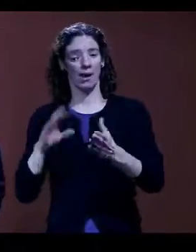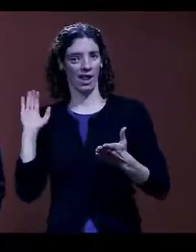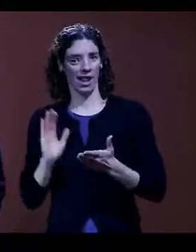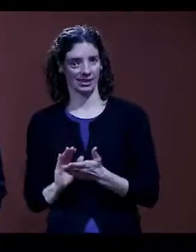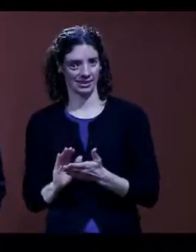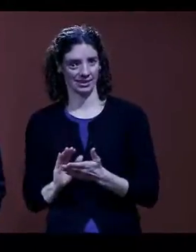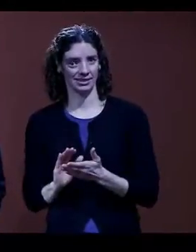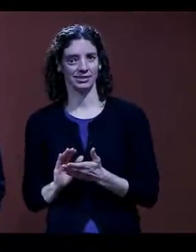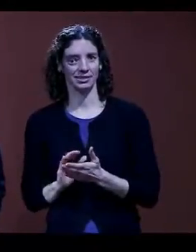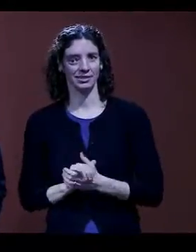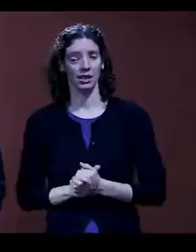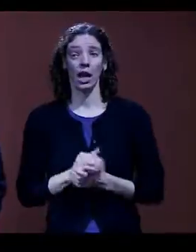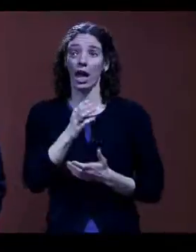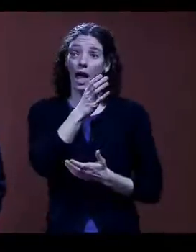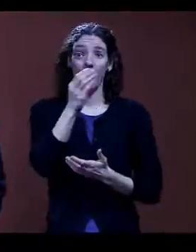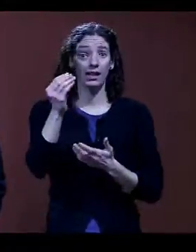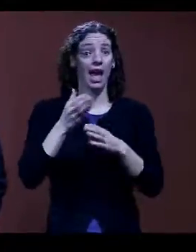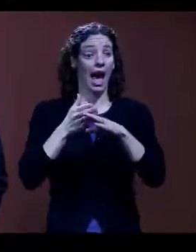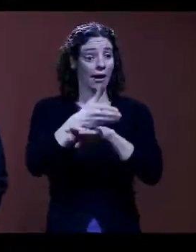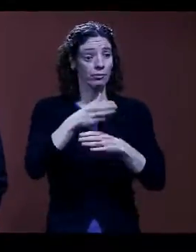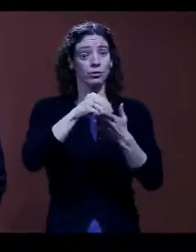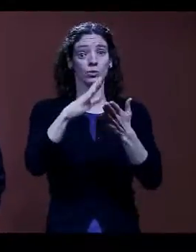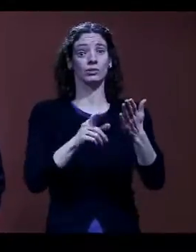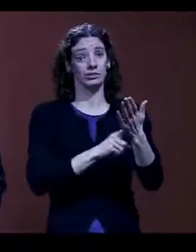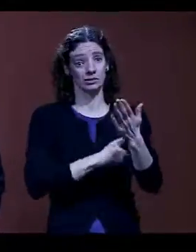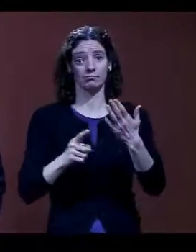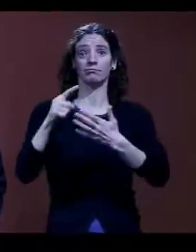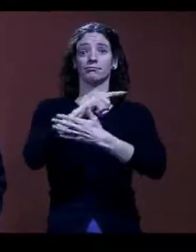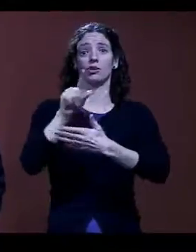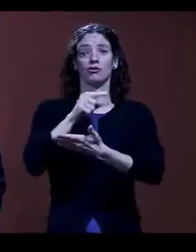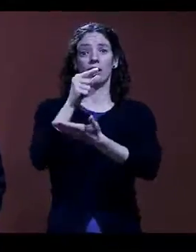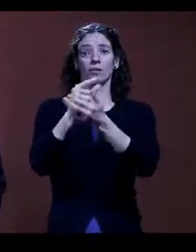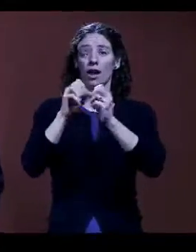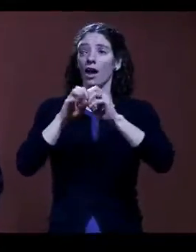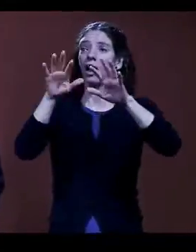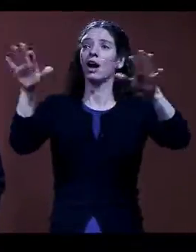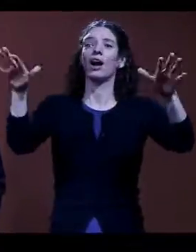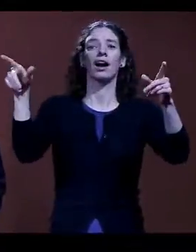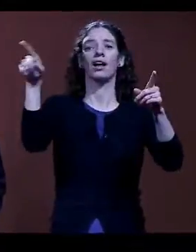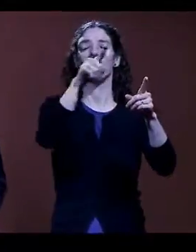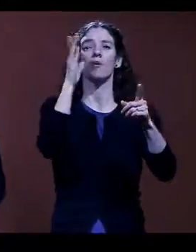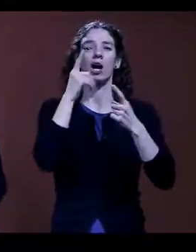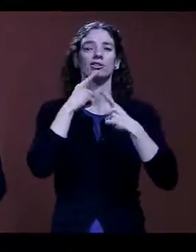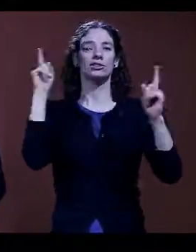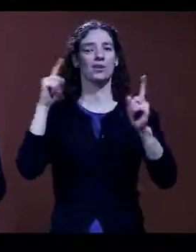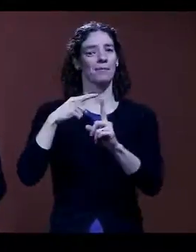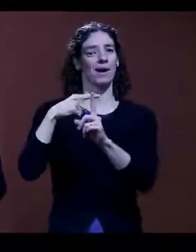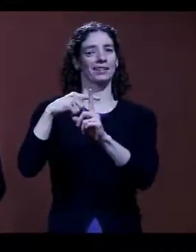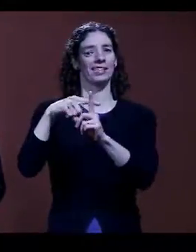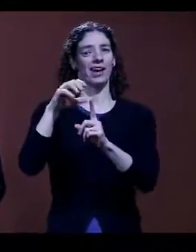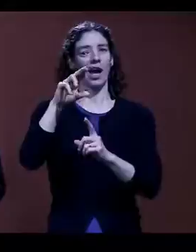to more youth achieving positive outcomes after they leave high school whether it's higher education,